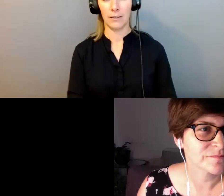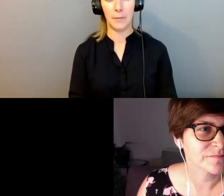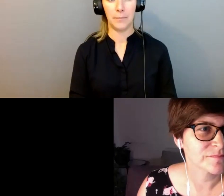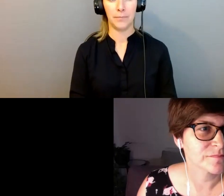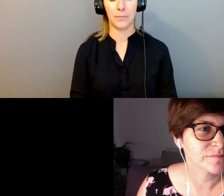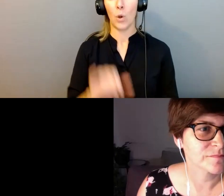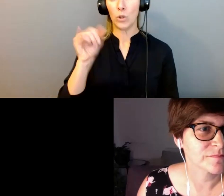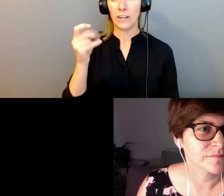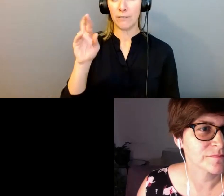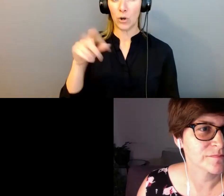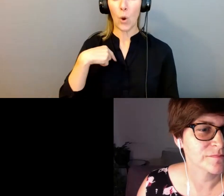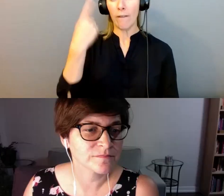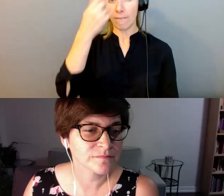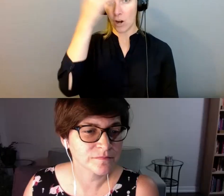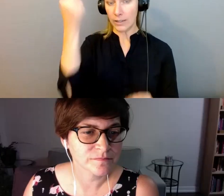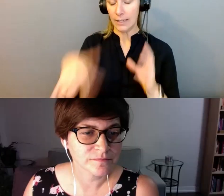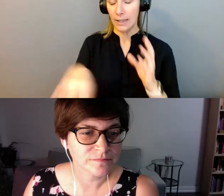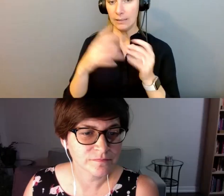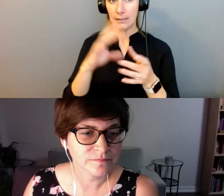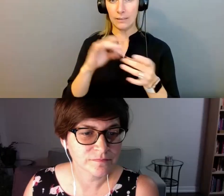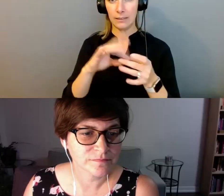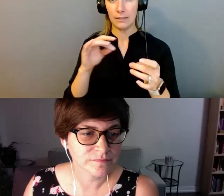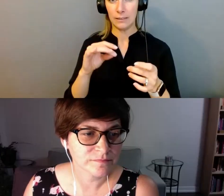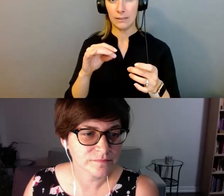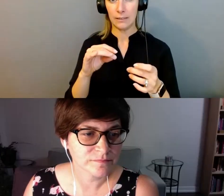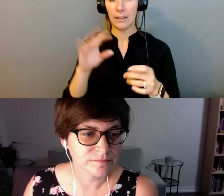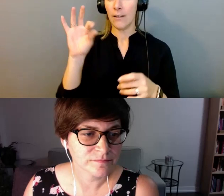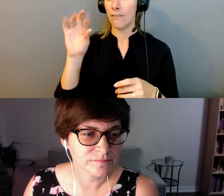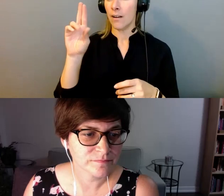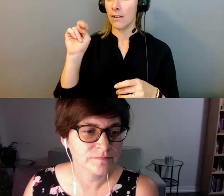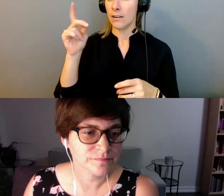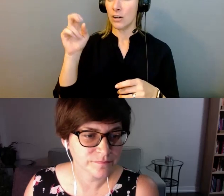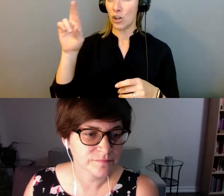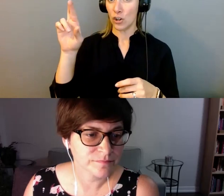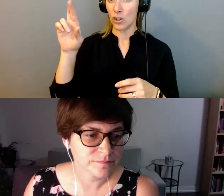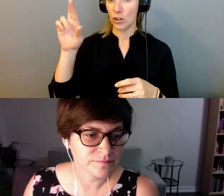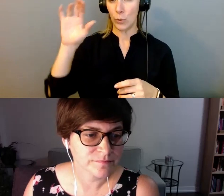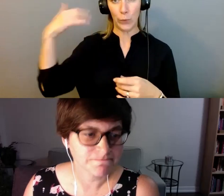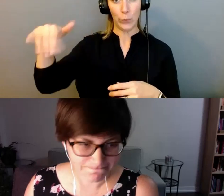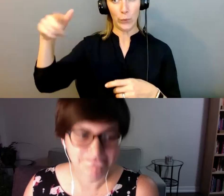mention is that funders make a big difference in what kind of research gets done and how it's done.